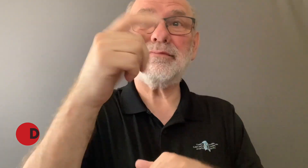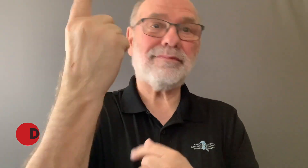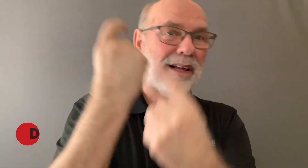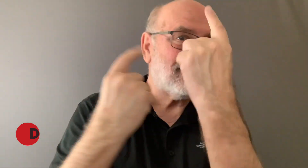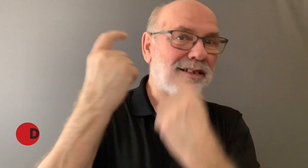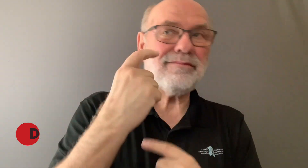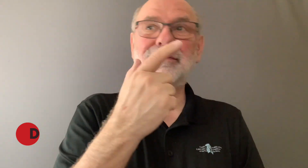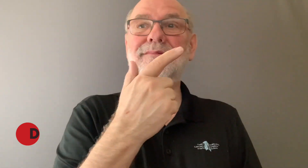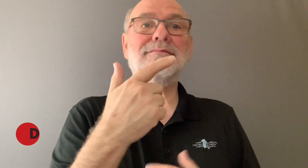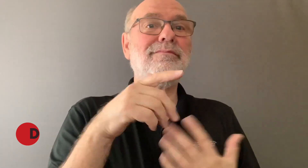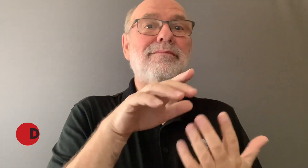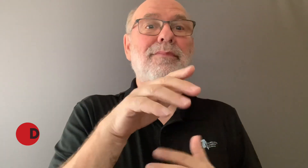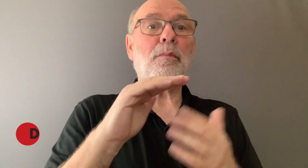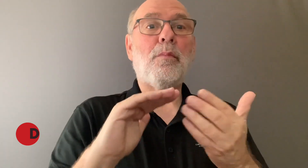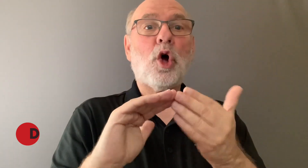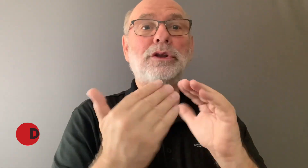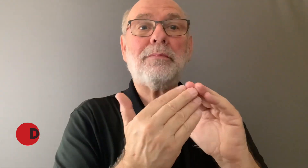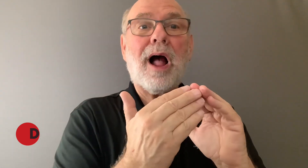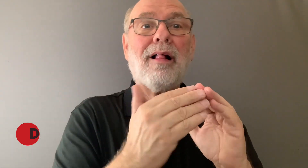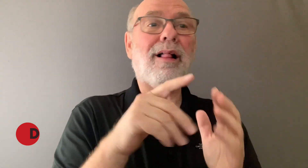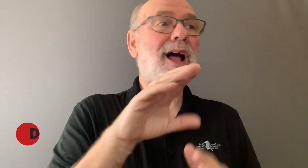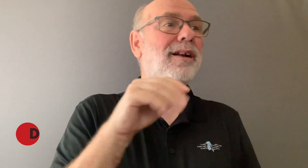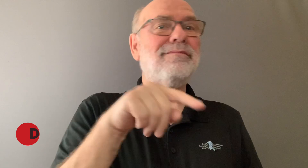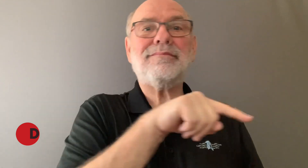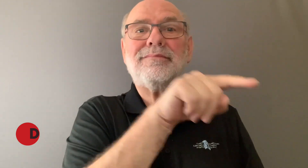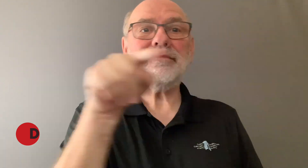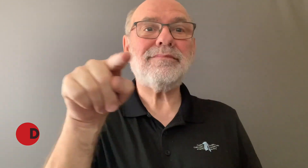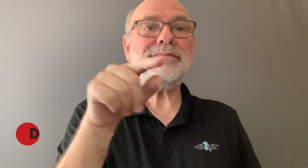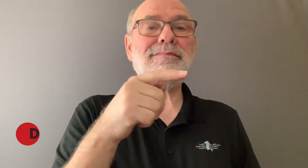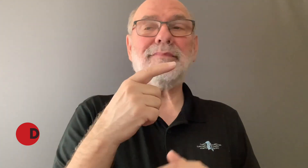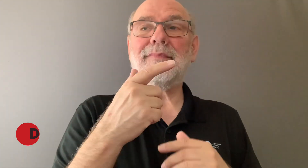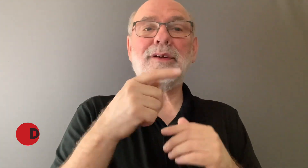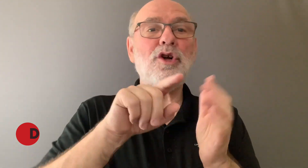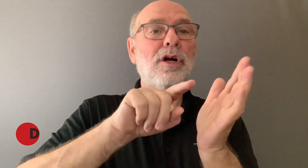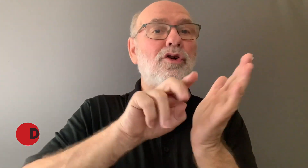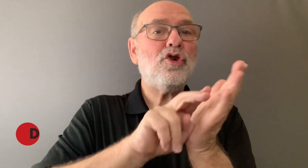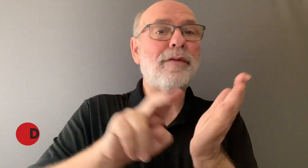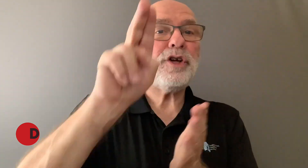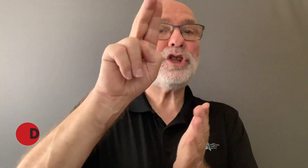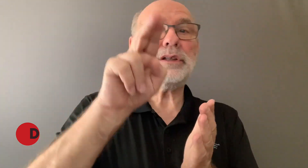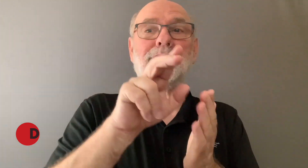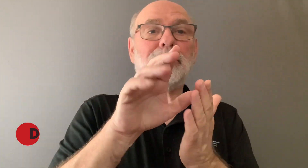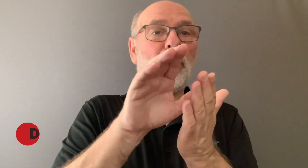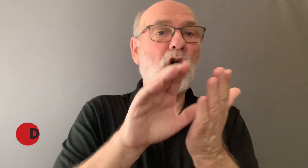have asked us, municipalities; research non-profit organizations